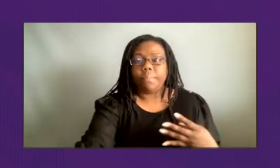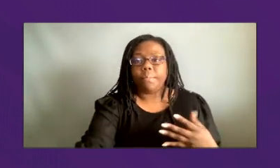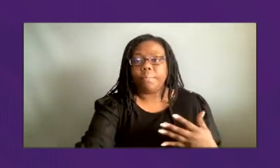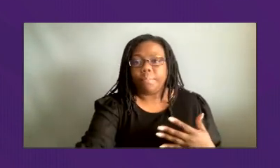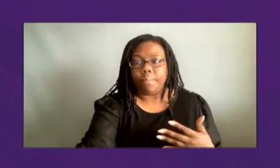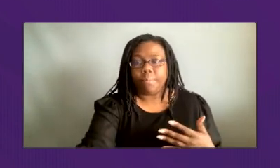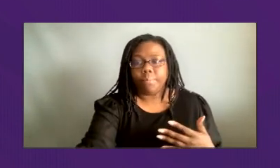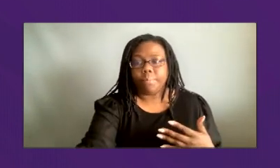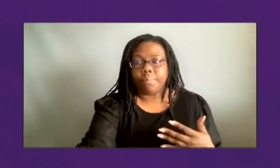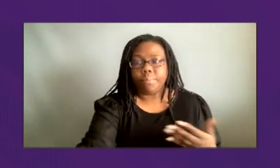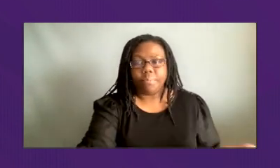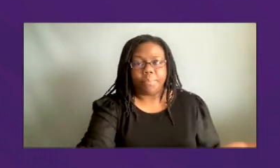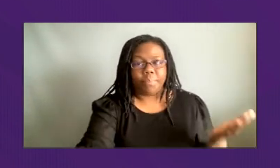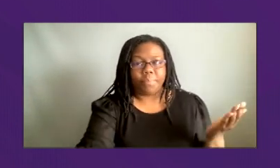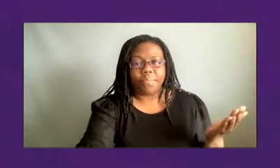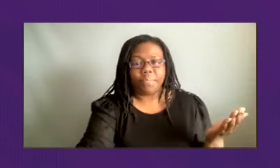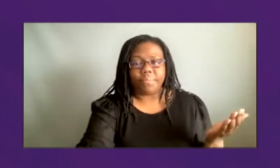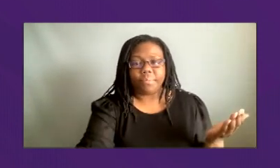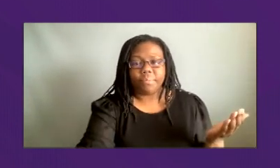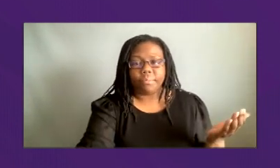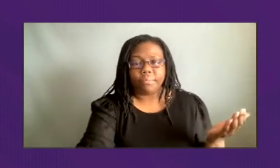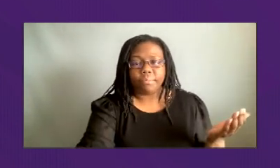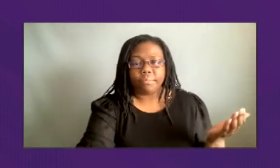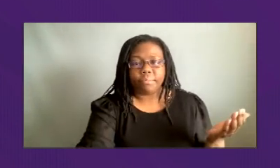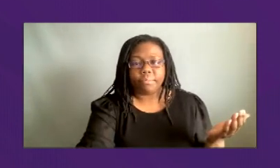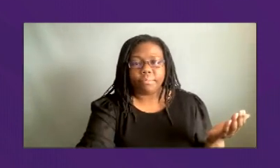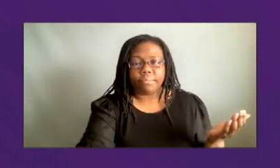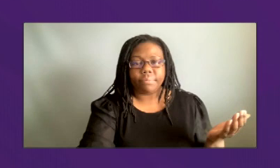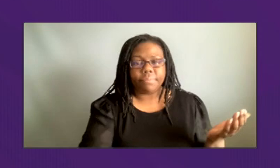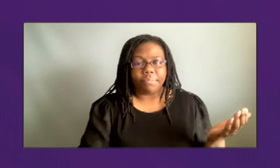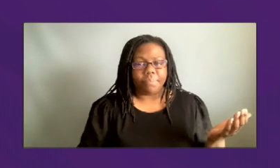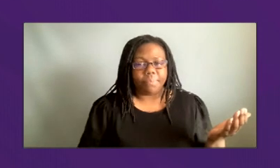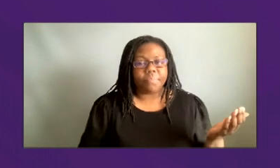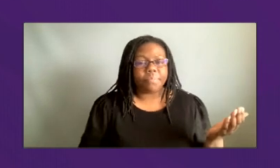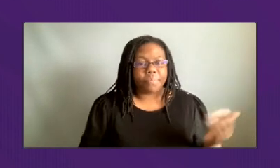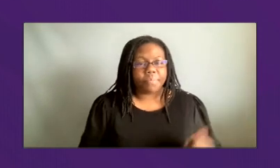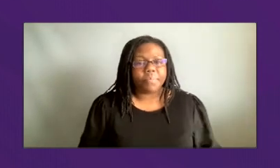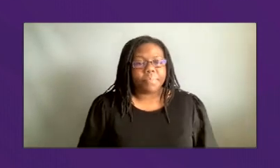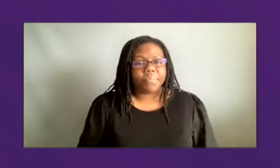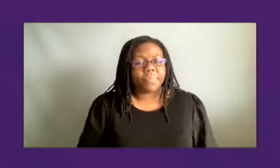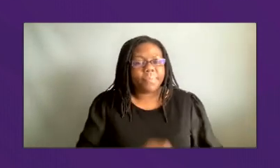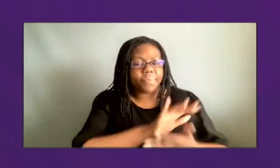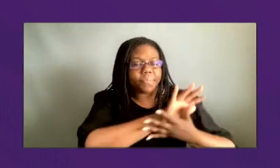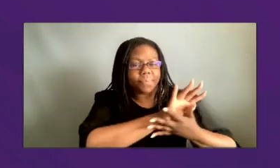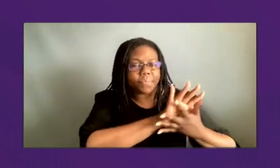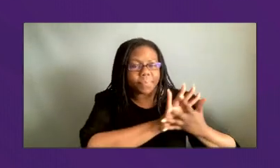Shawnee, and Eastern Cherokee Nations. Now, each of these nations who their leaders are